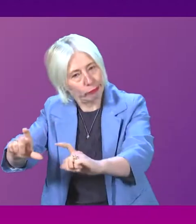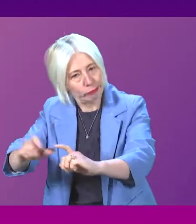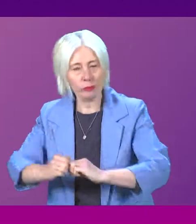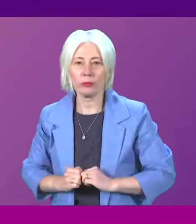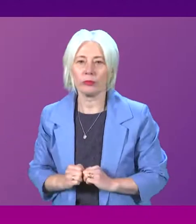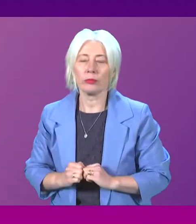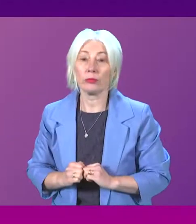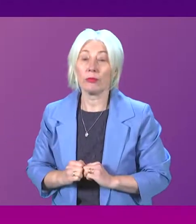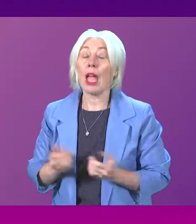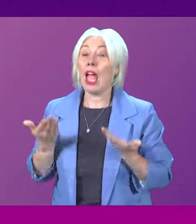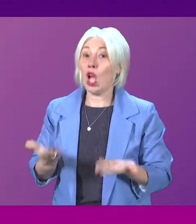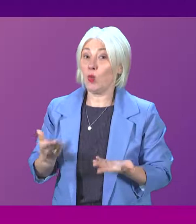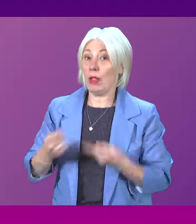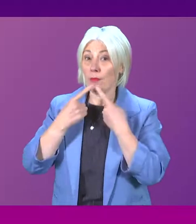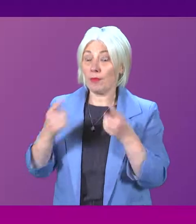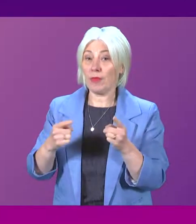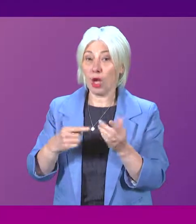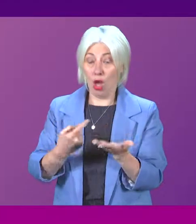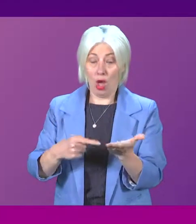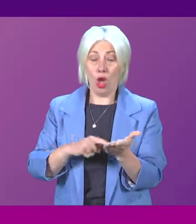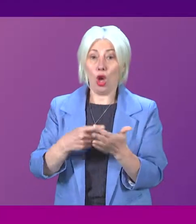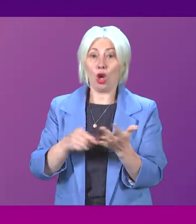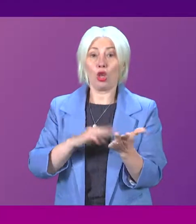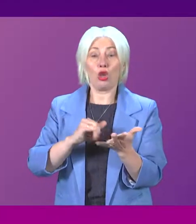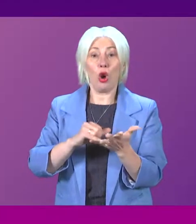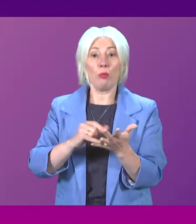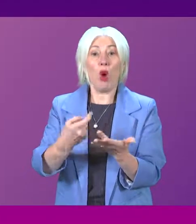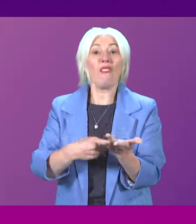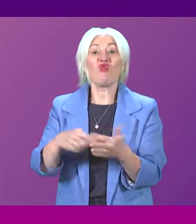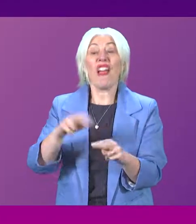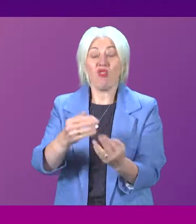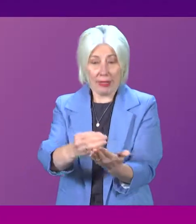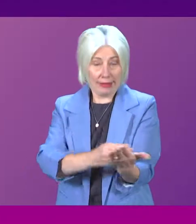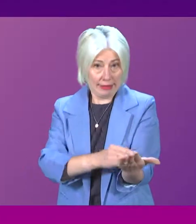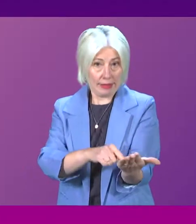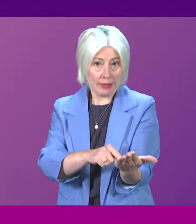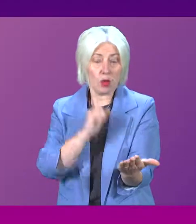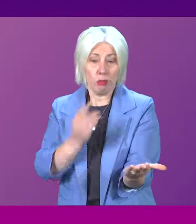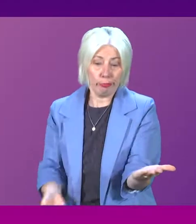I can also announce today that the terms of reference for the inquiry will be supplemented in one important respect.